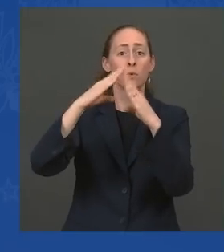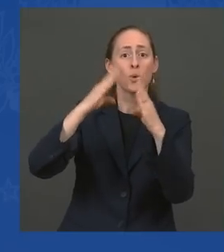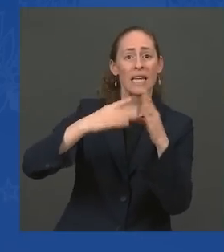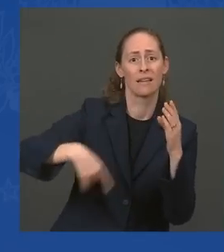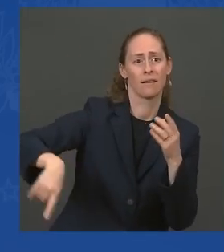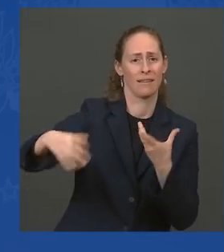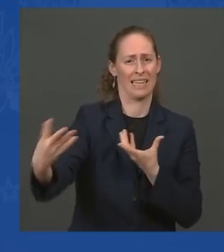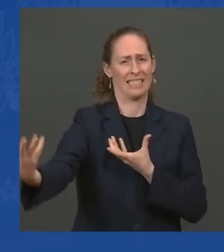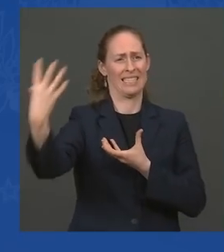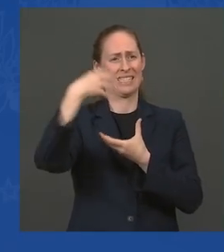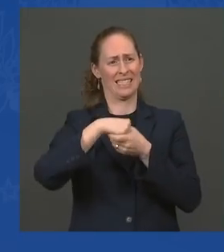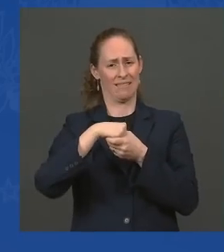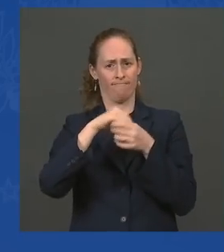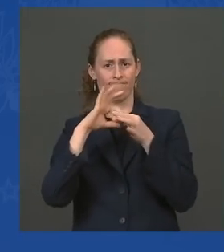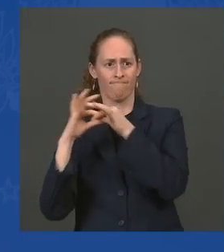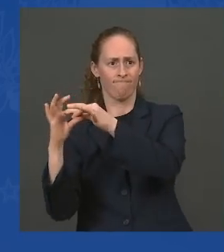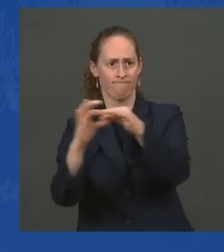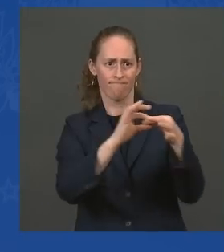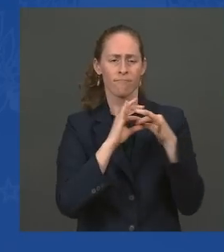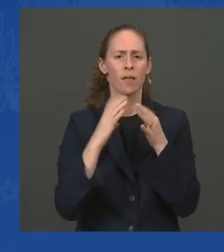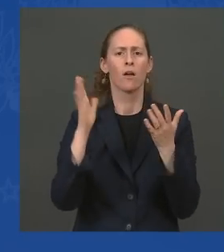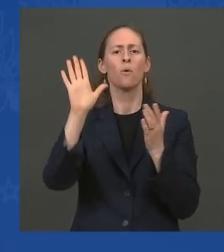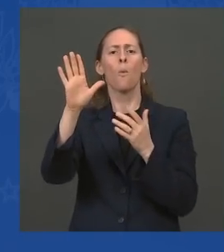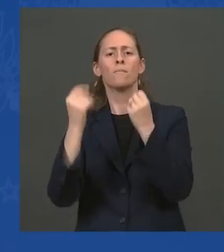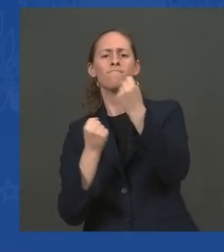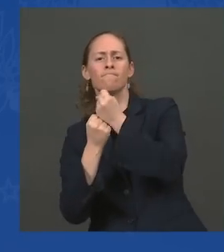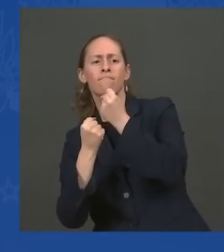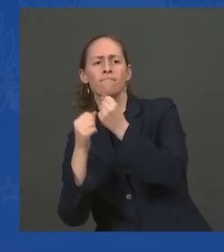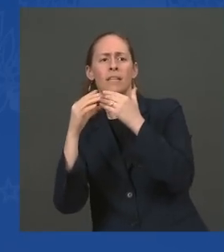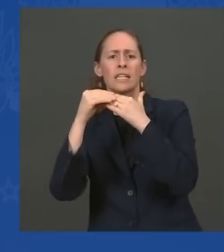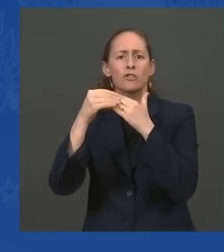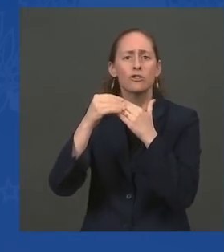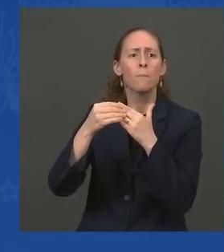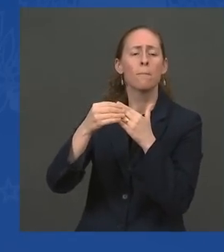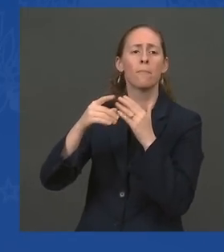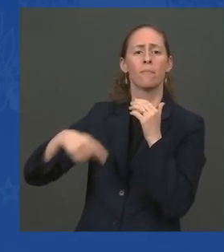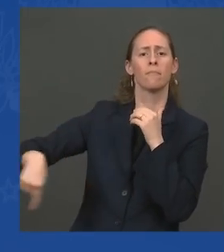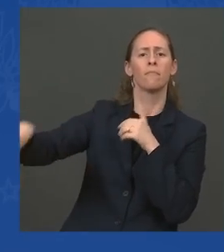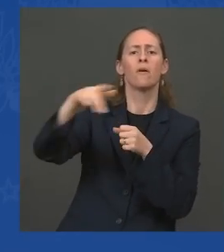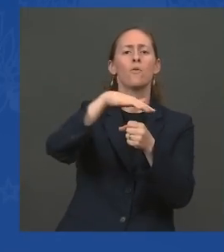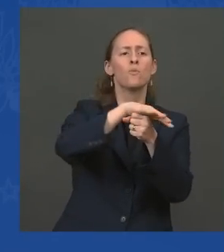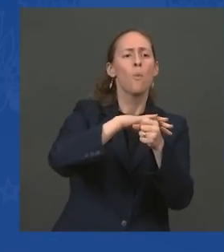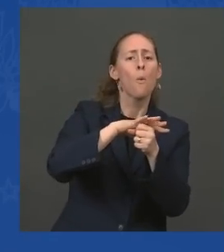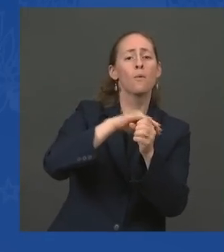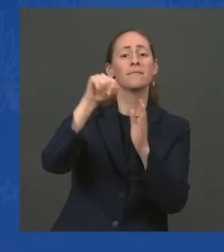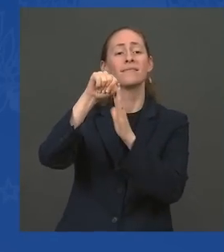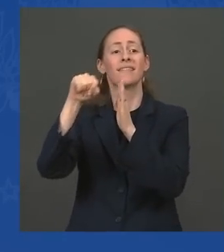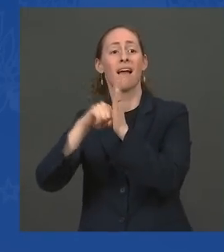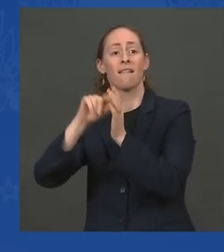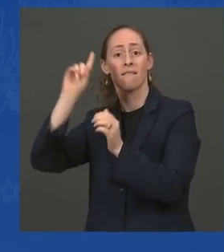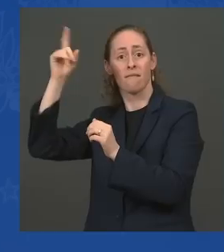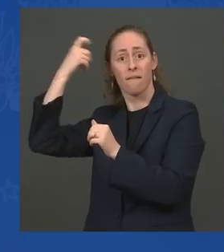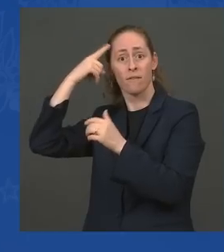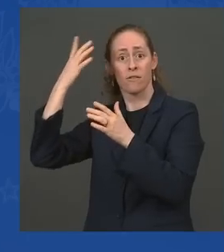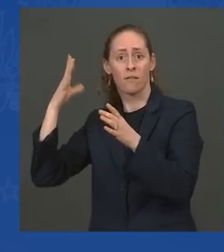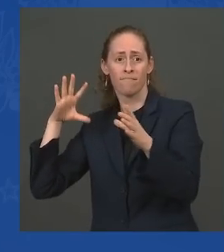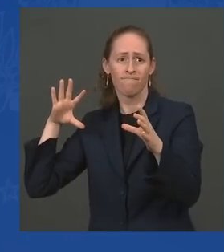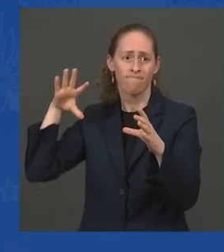Your leadership and that of the federal, state and local officials and community leaders has enabled us to reach this moment.